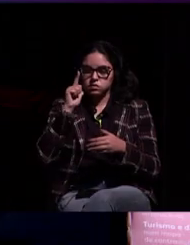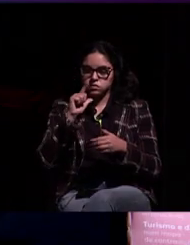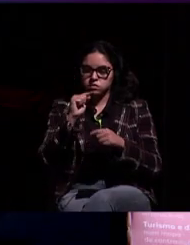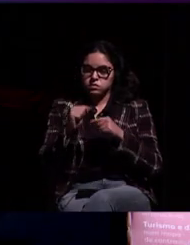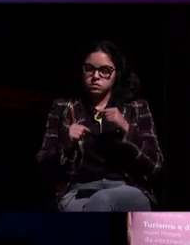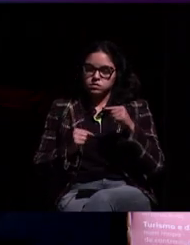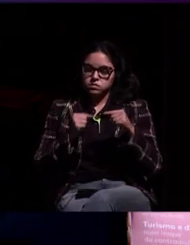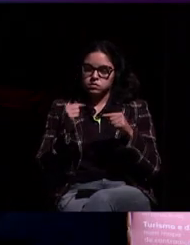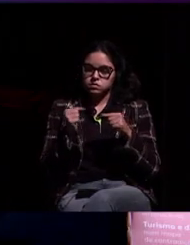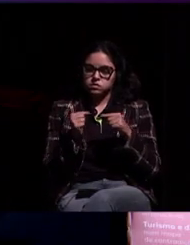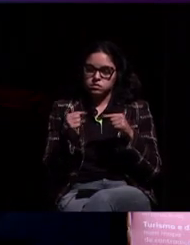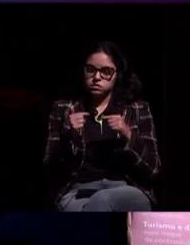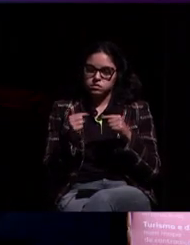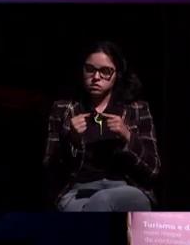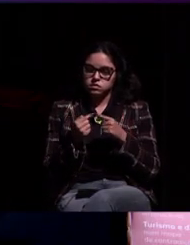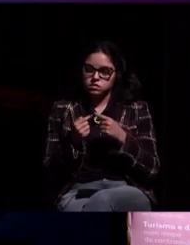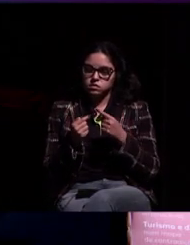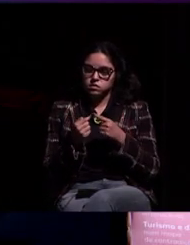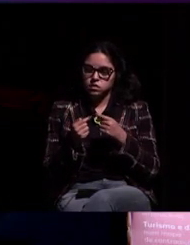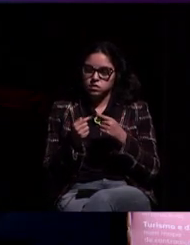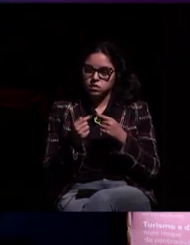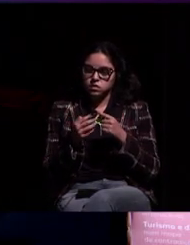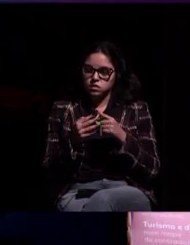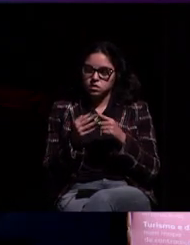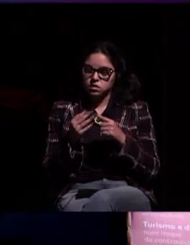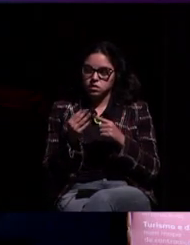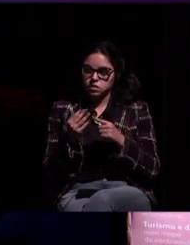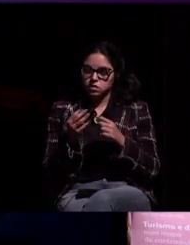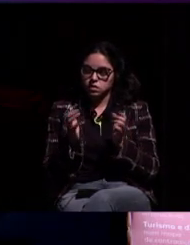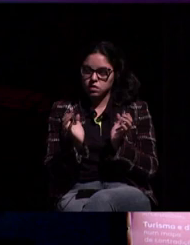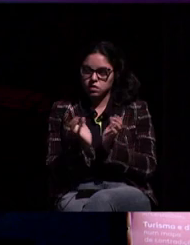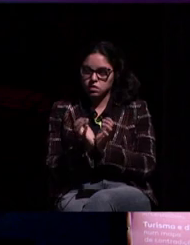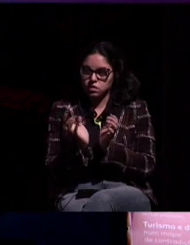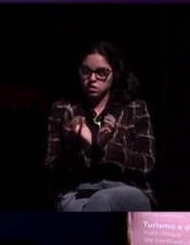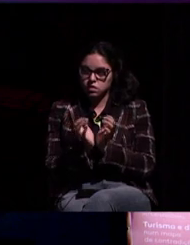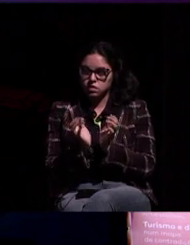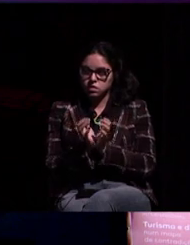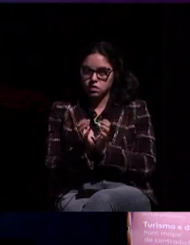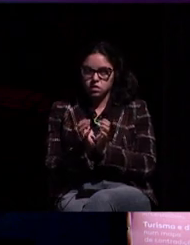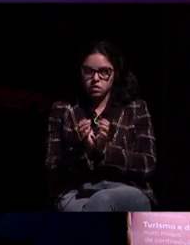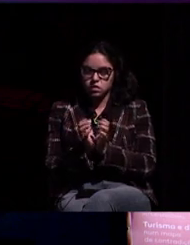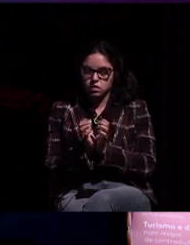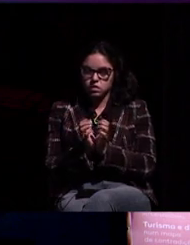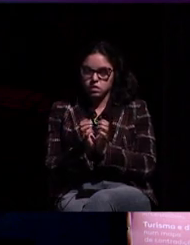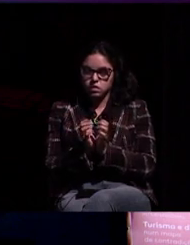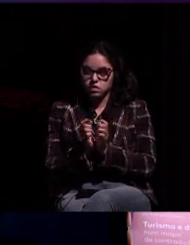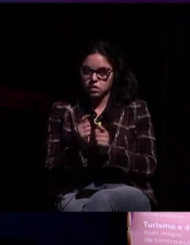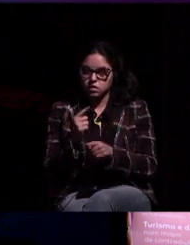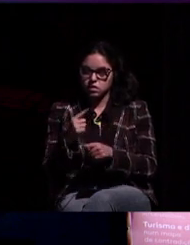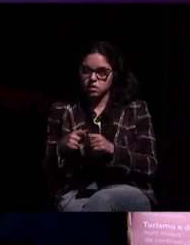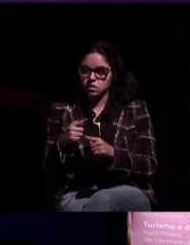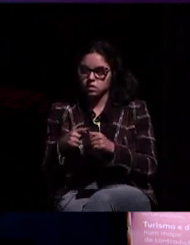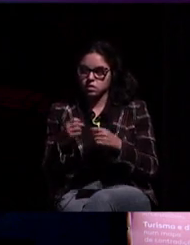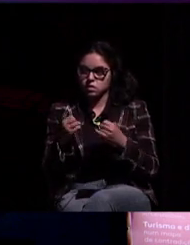four big sets of reasons to explain this process. One has to do with